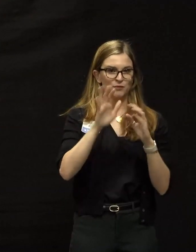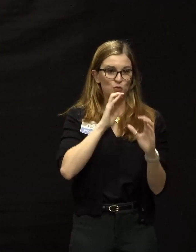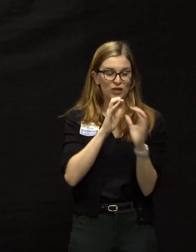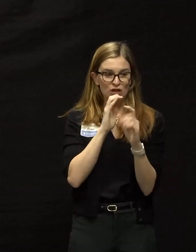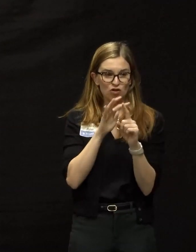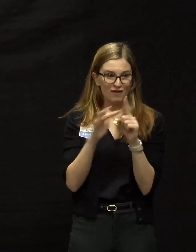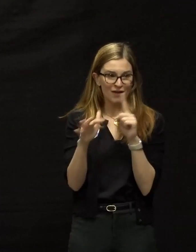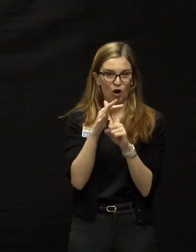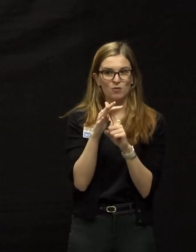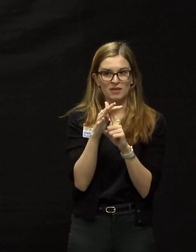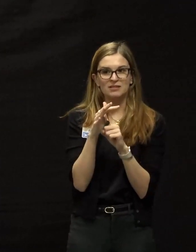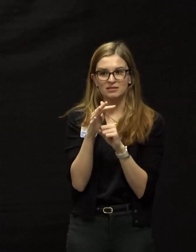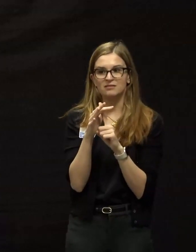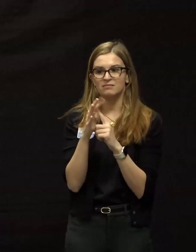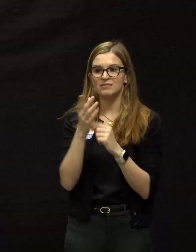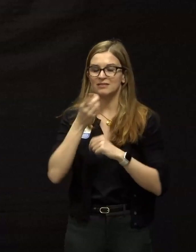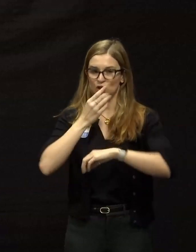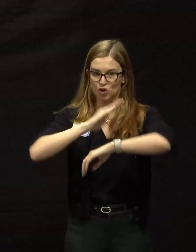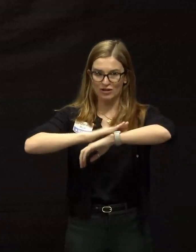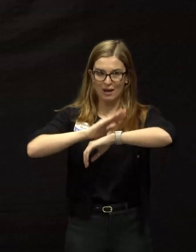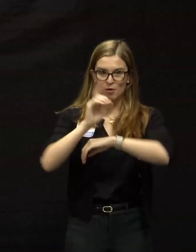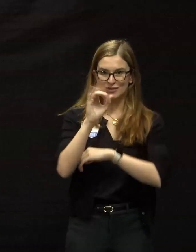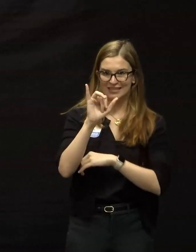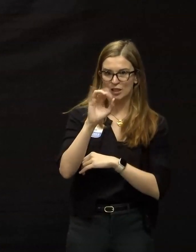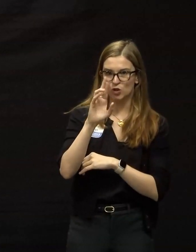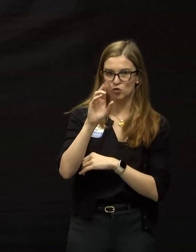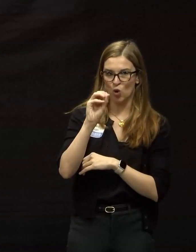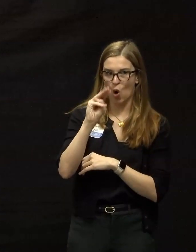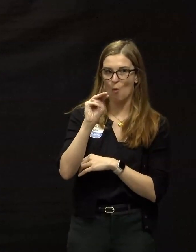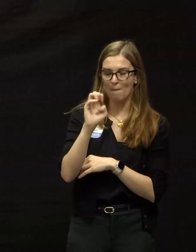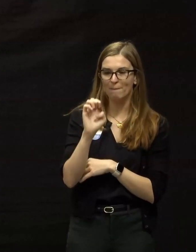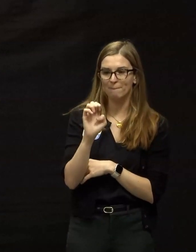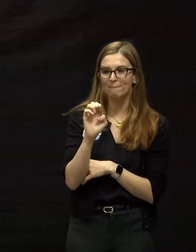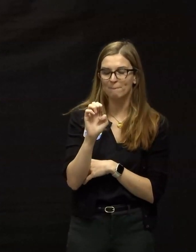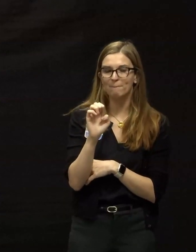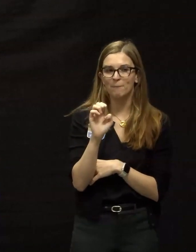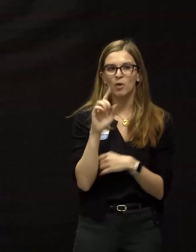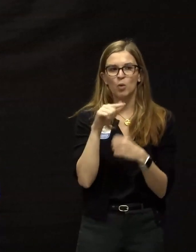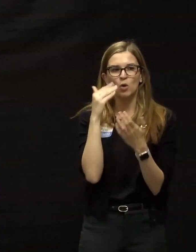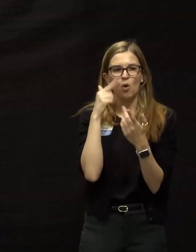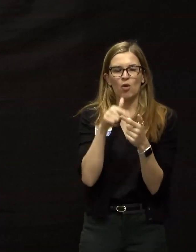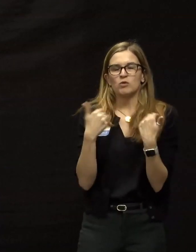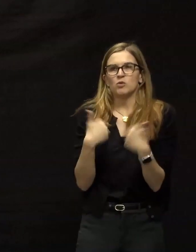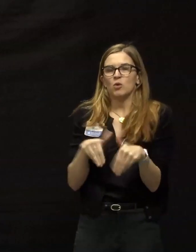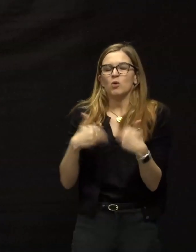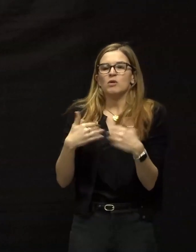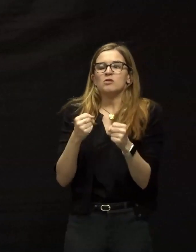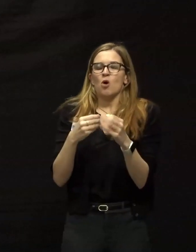of not having access to a communication environment. One is called the dinner table syndrome.